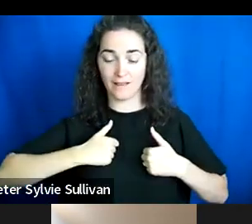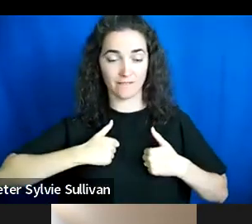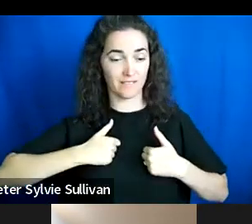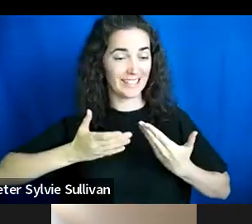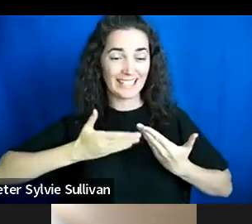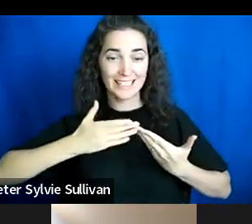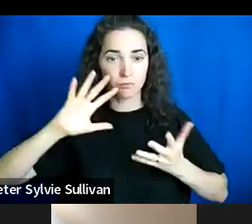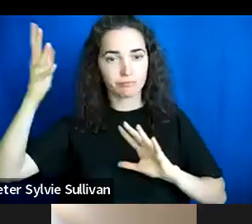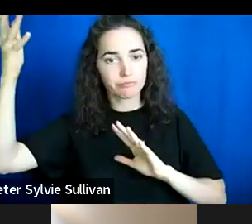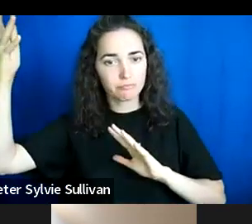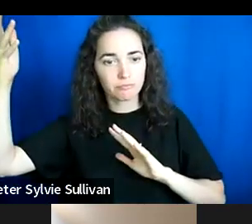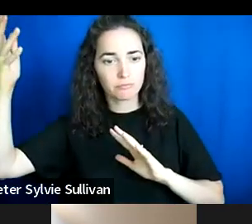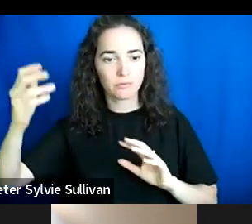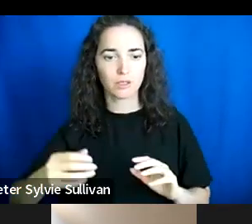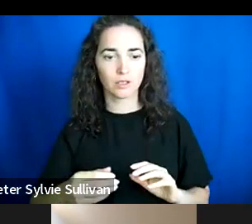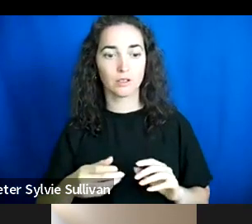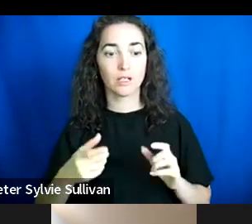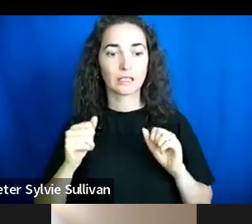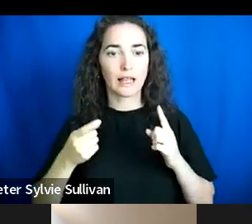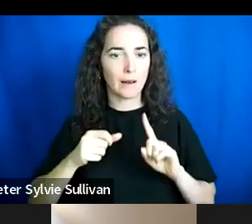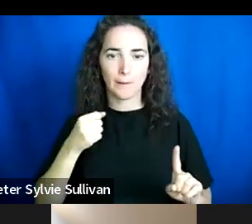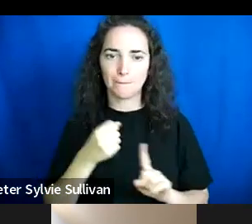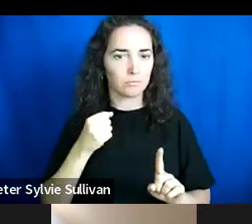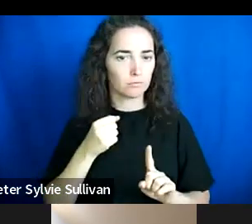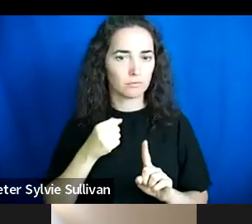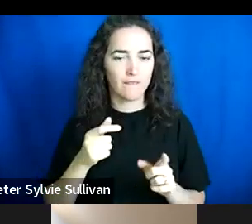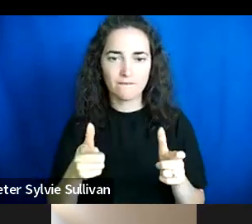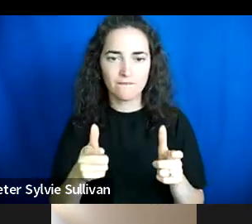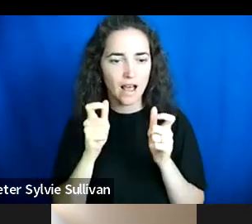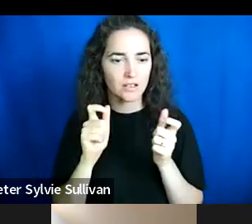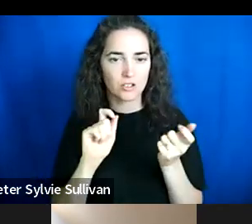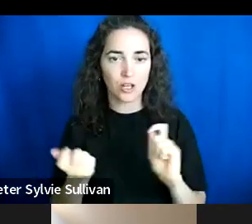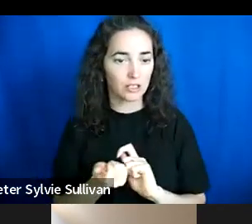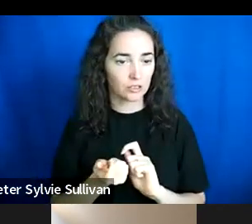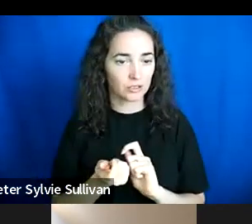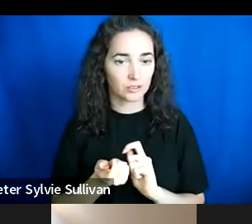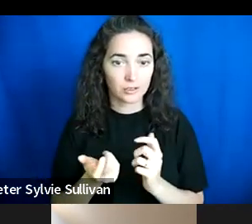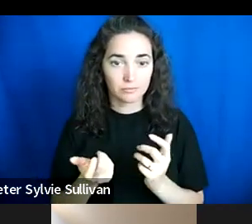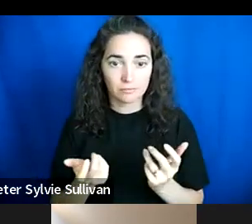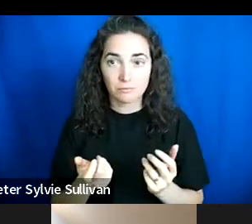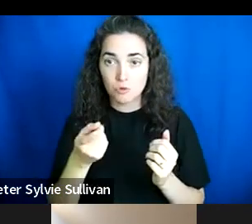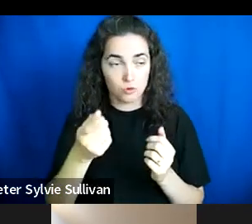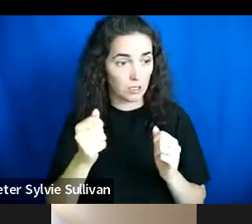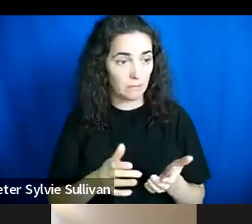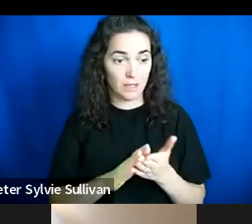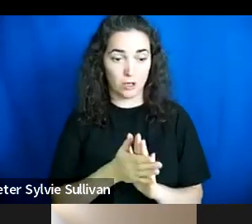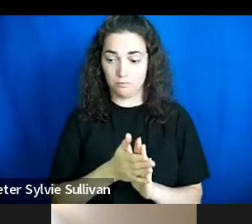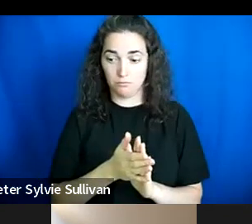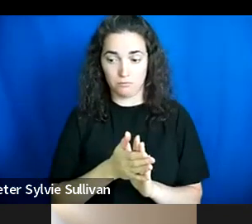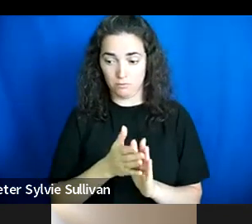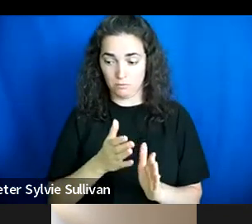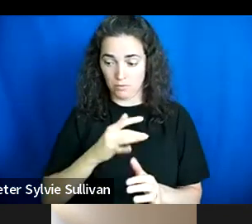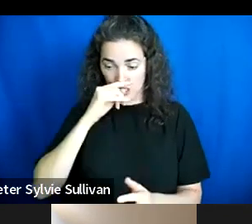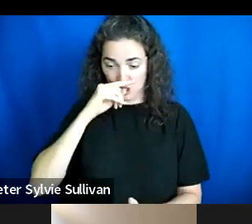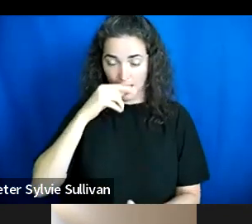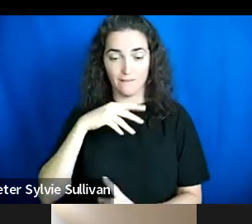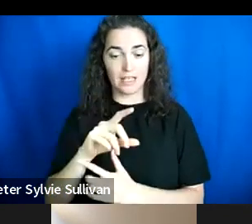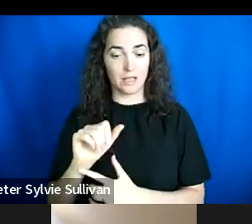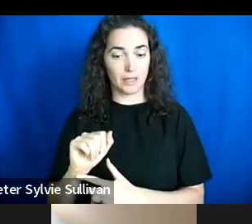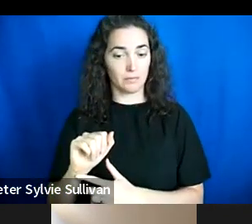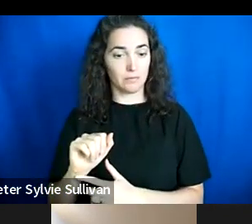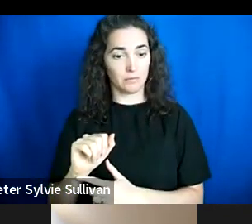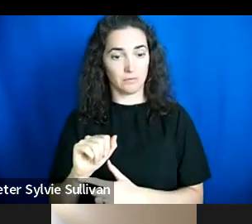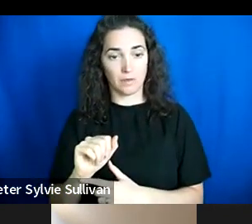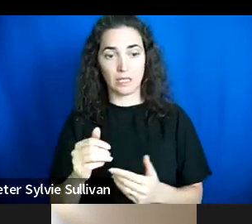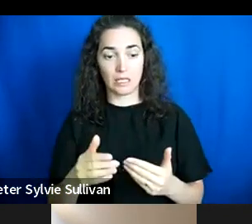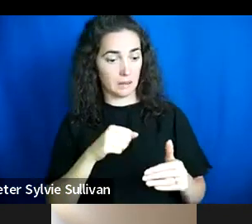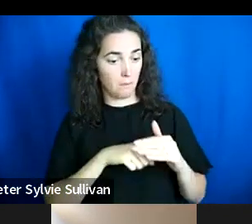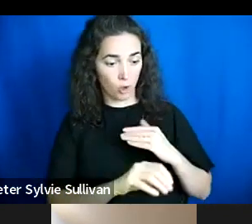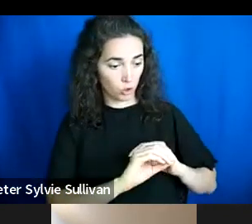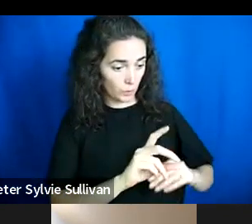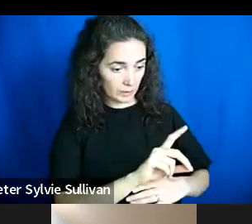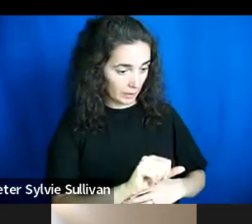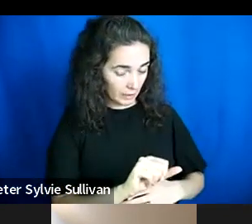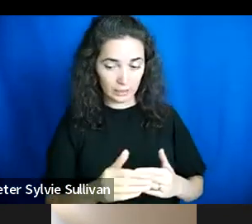How quickly! you know you could be a parent of a child with disabilities as as easily as you could be a parent of a child without disabilities.